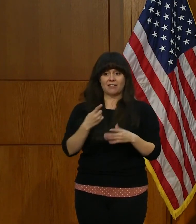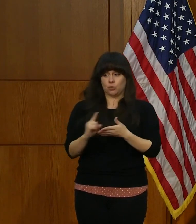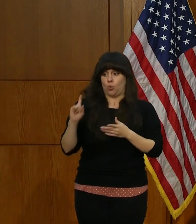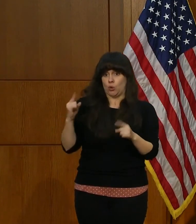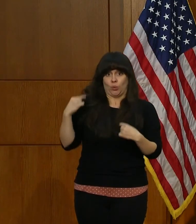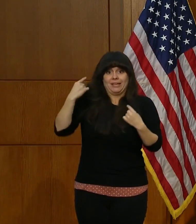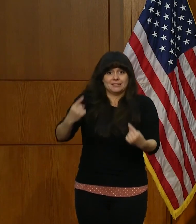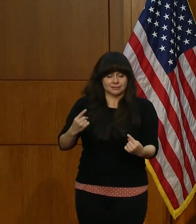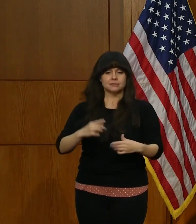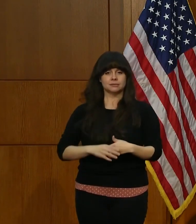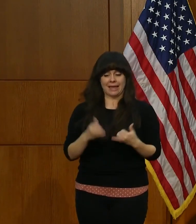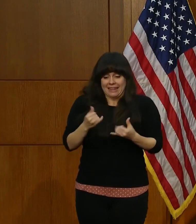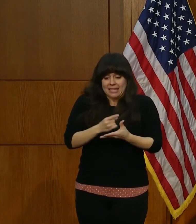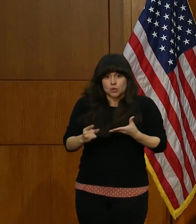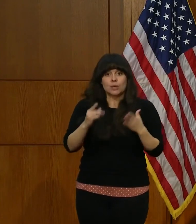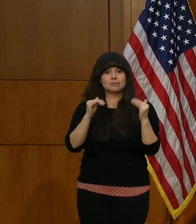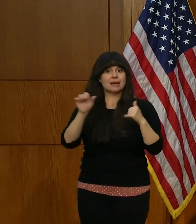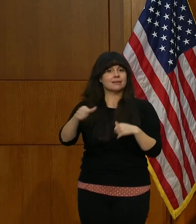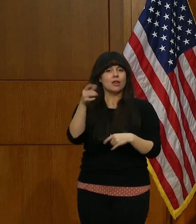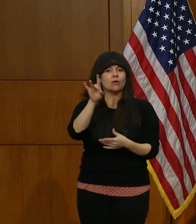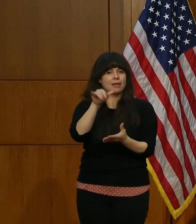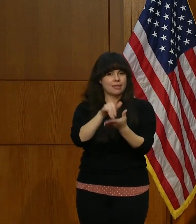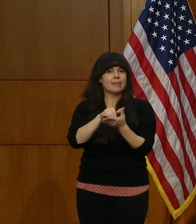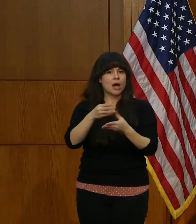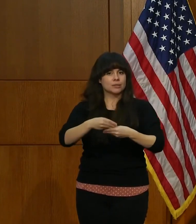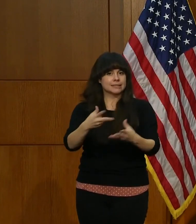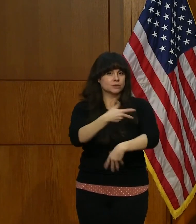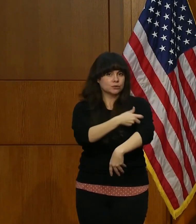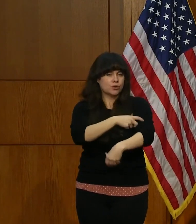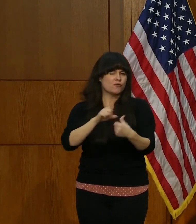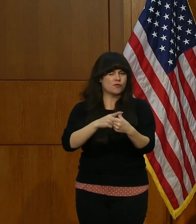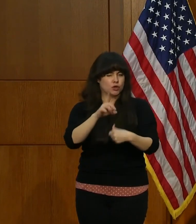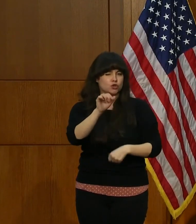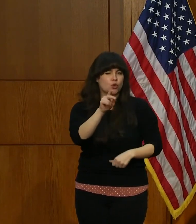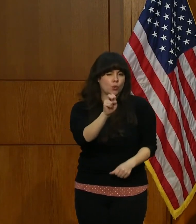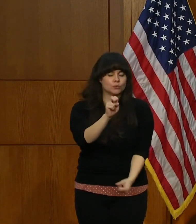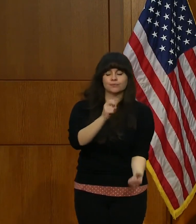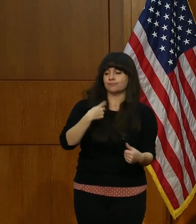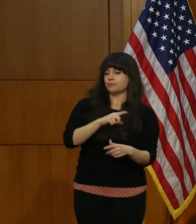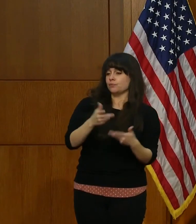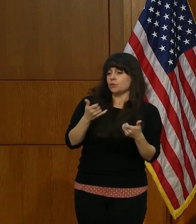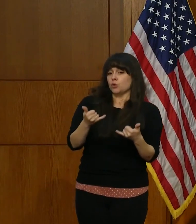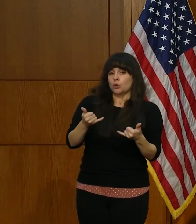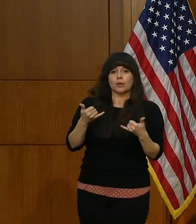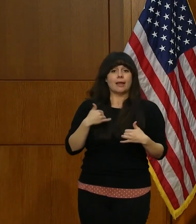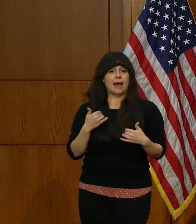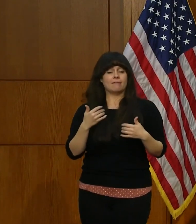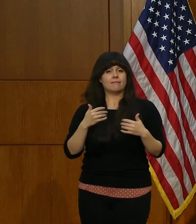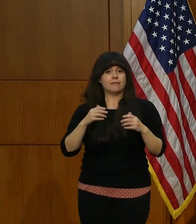THOSE IN THE LAST WEEK ALONE. THIS WEEK. WE EXPECT TO